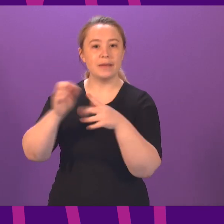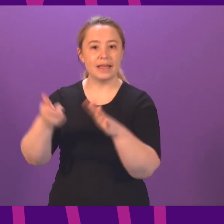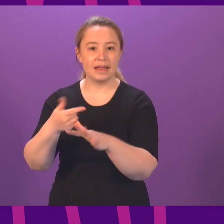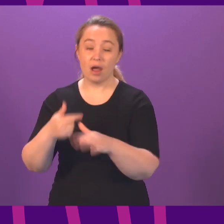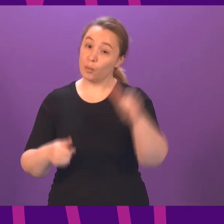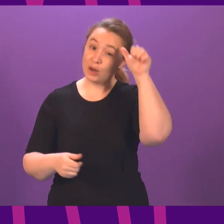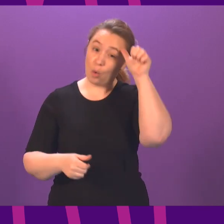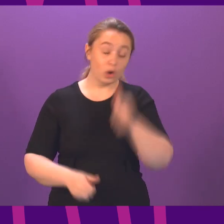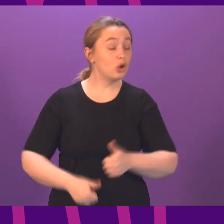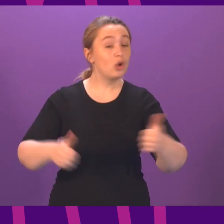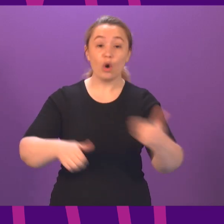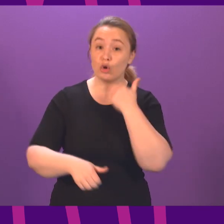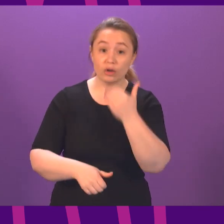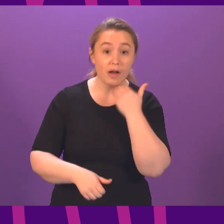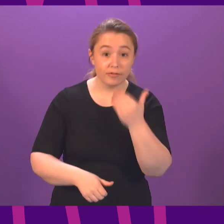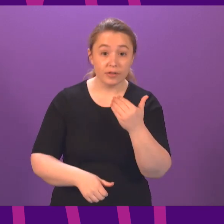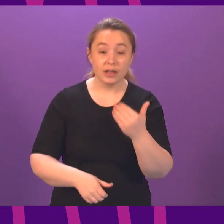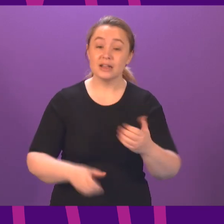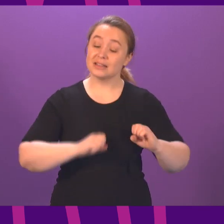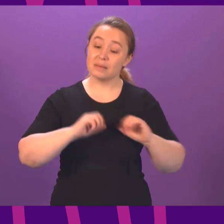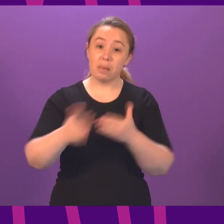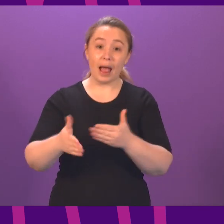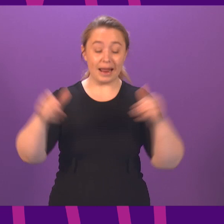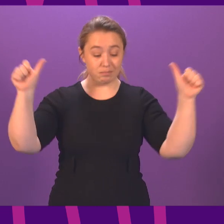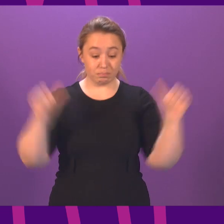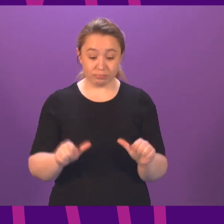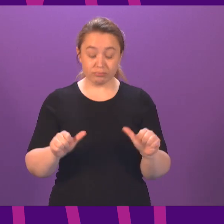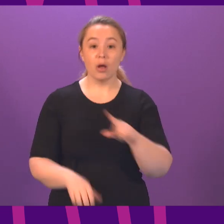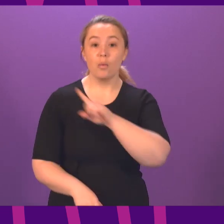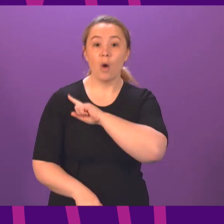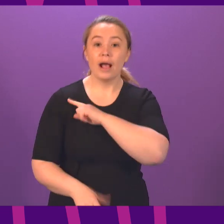adequate and there was an initial shortage of supply because health and social care staff